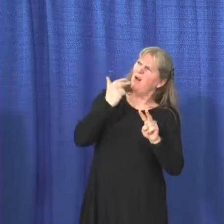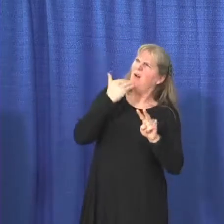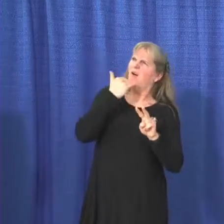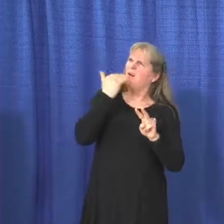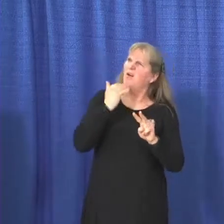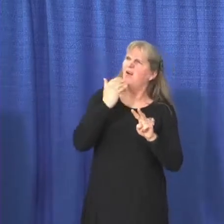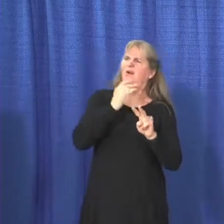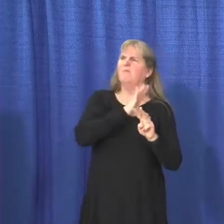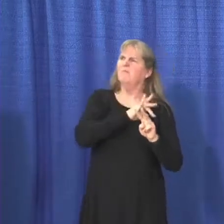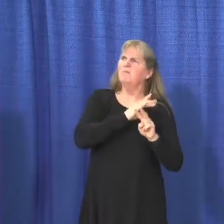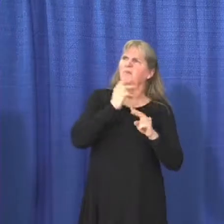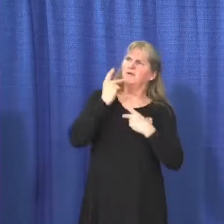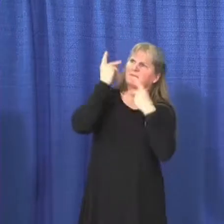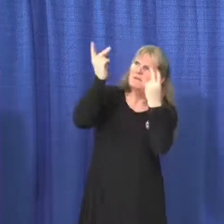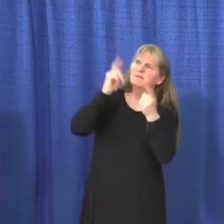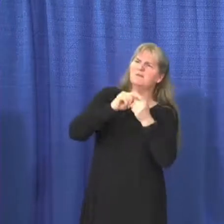to think about travelling again.